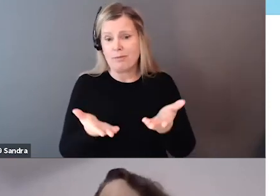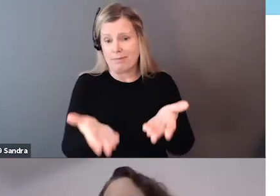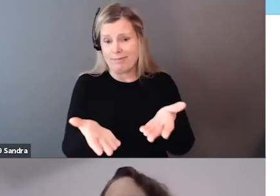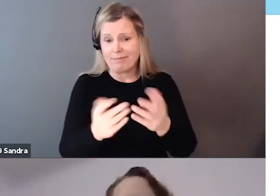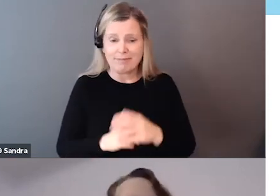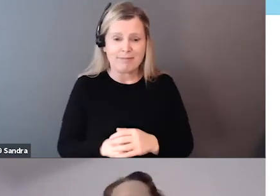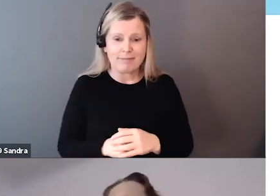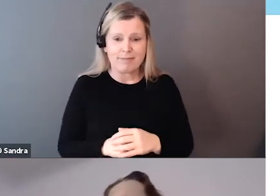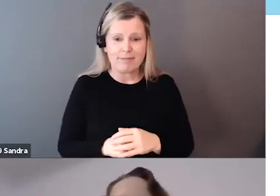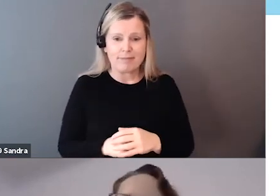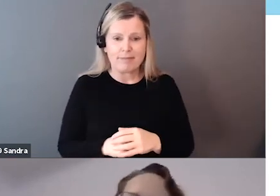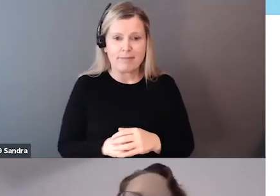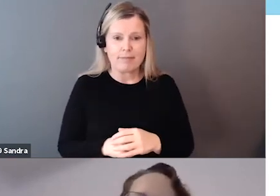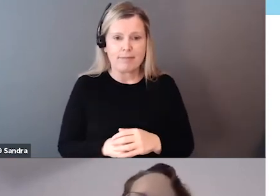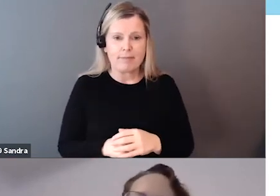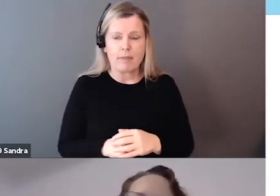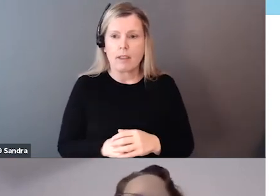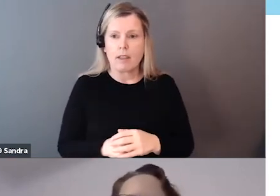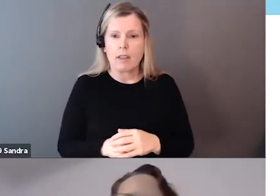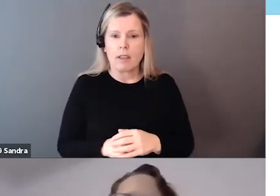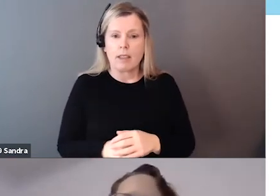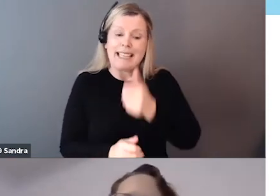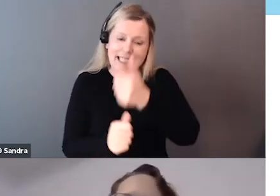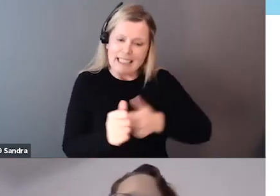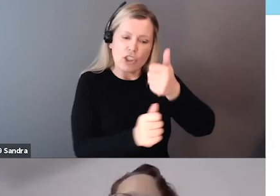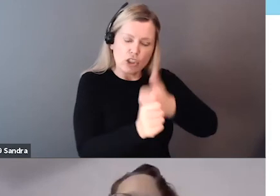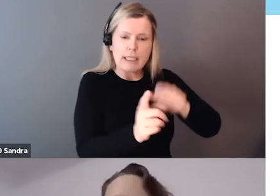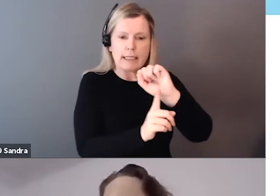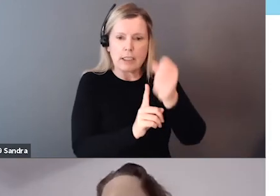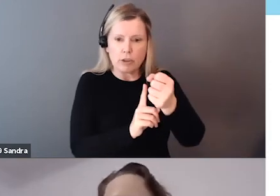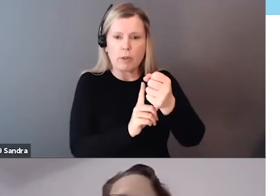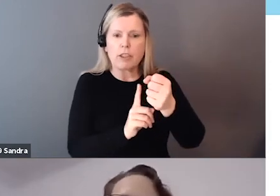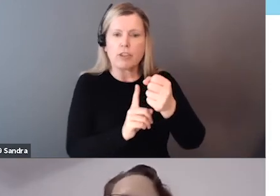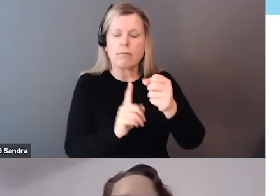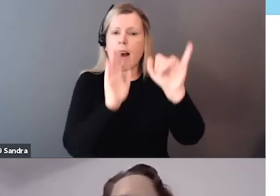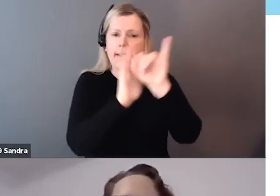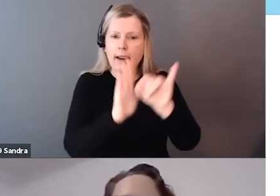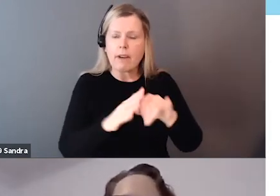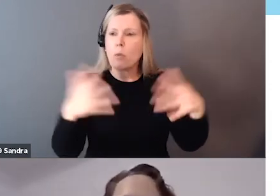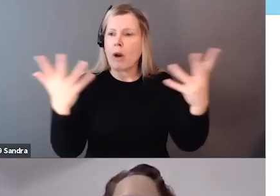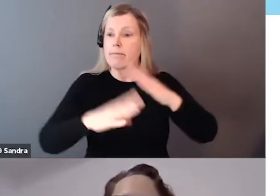And for each of our scenarios, we have some of the roadblocks that are in the guide. So here we